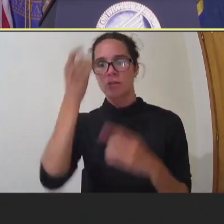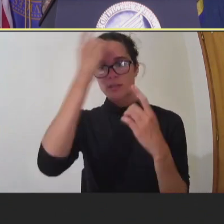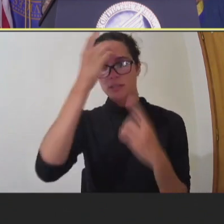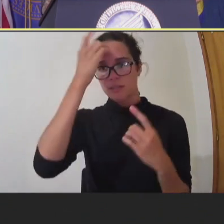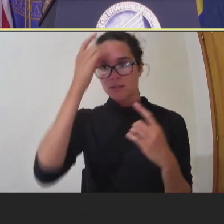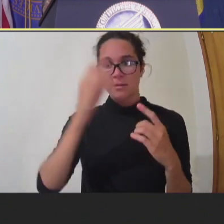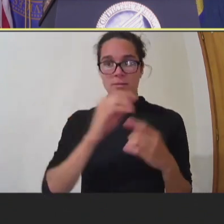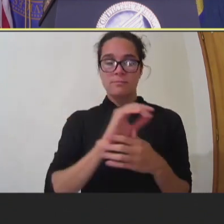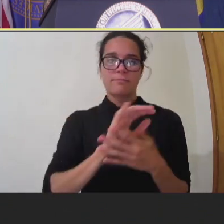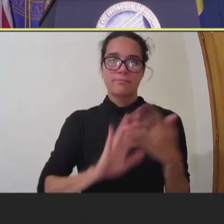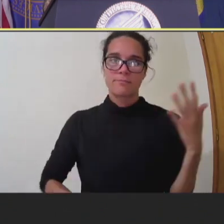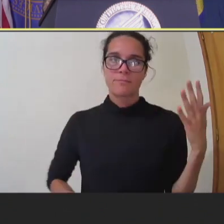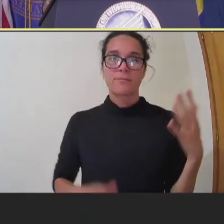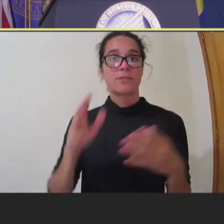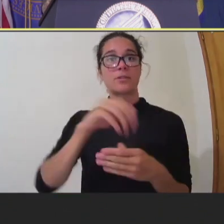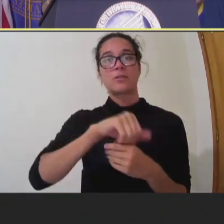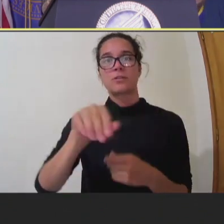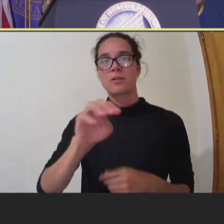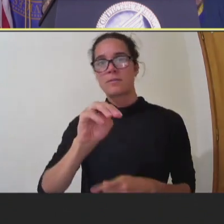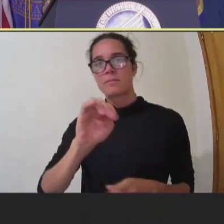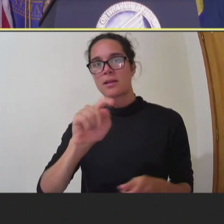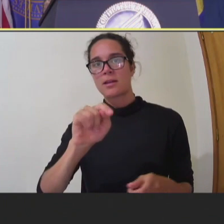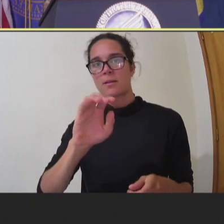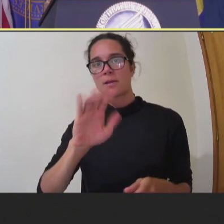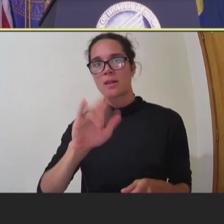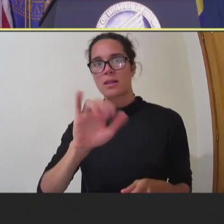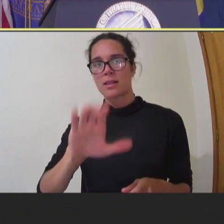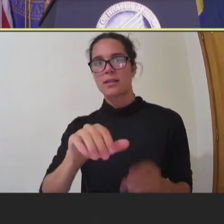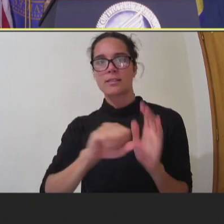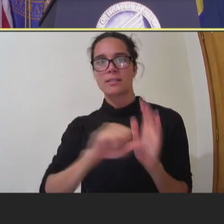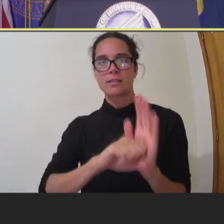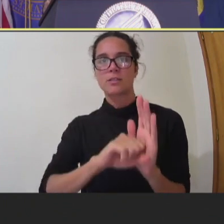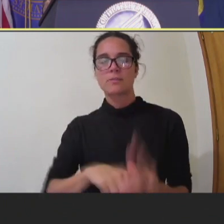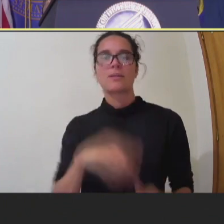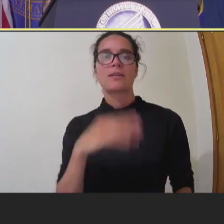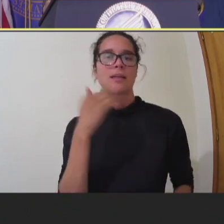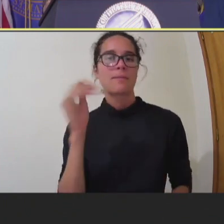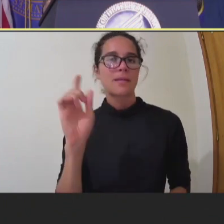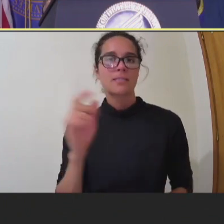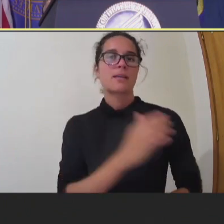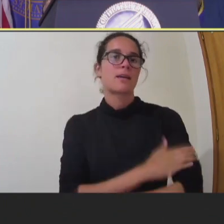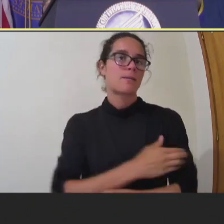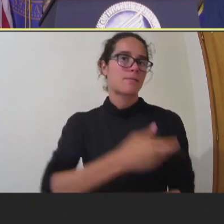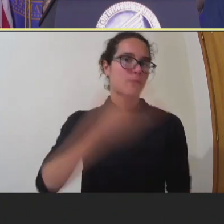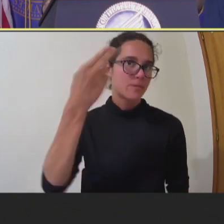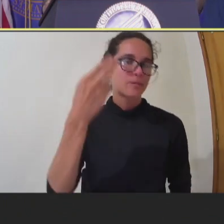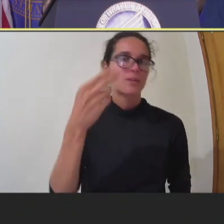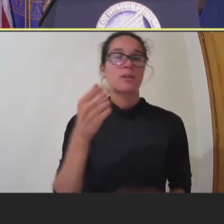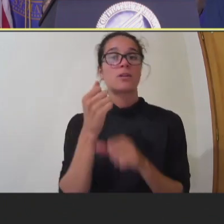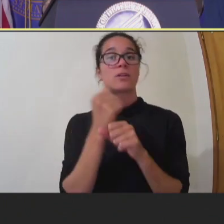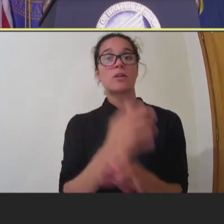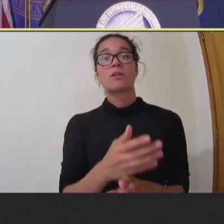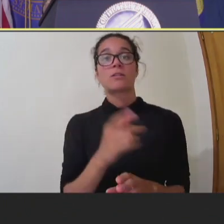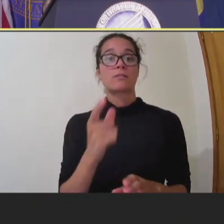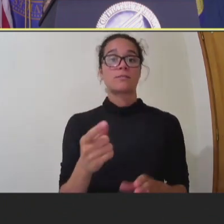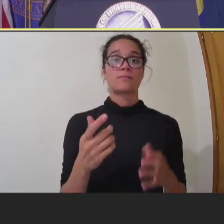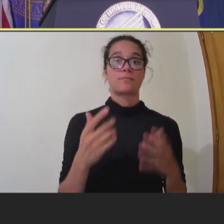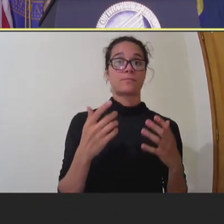metabolic syndromes, diabetes, hypertension. The cause of all of these is thought to be